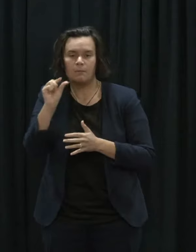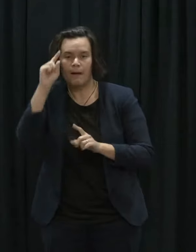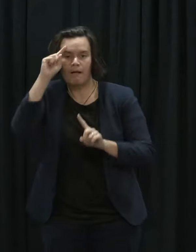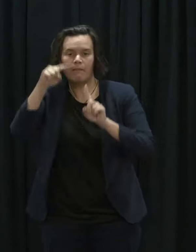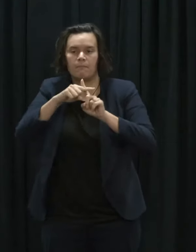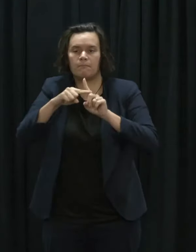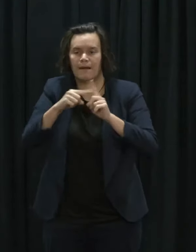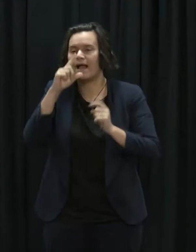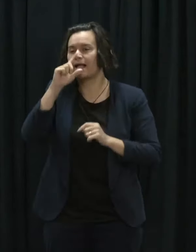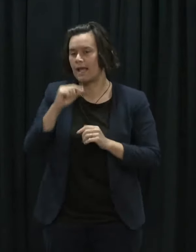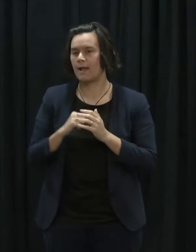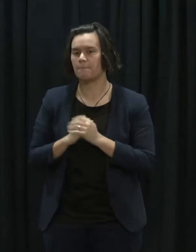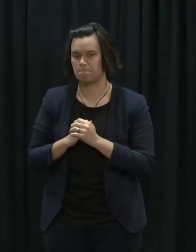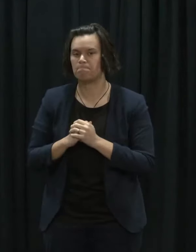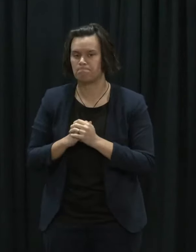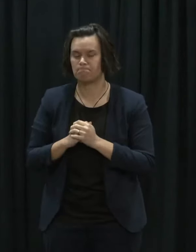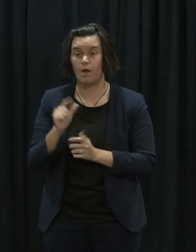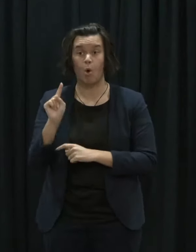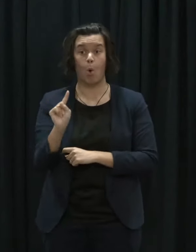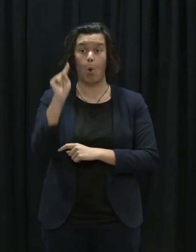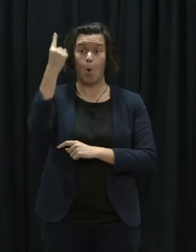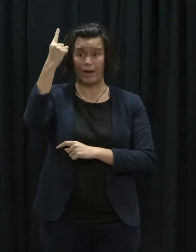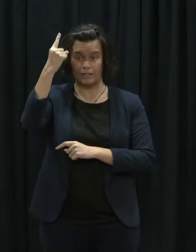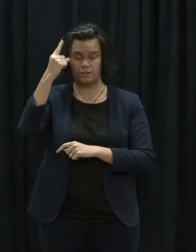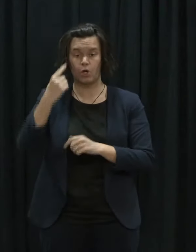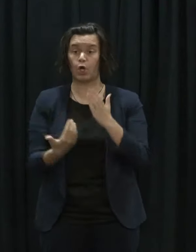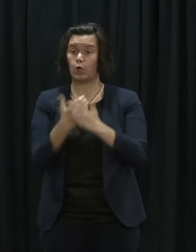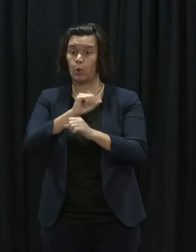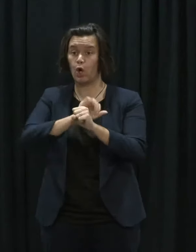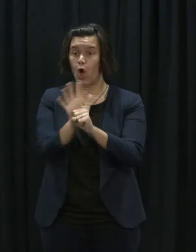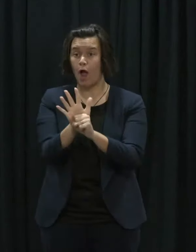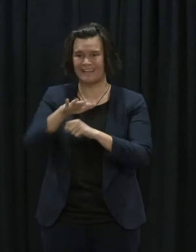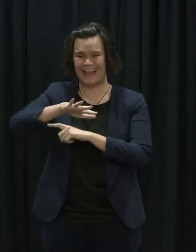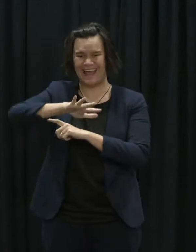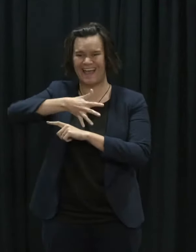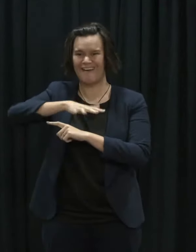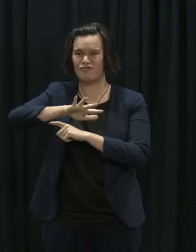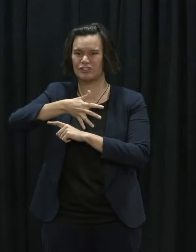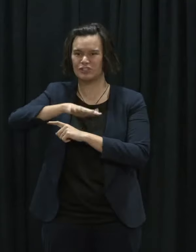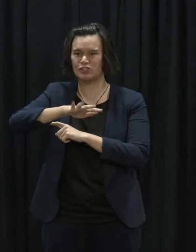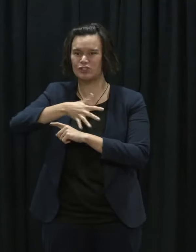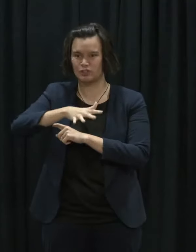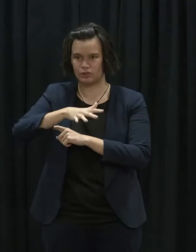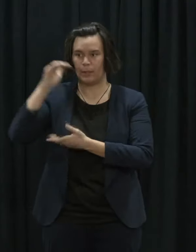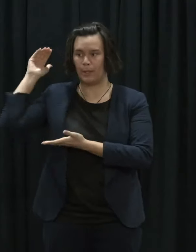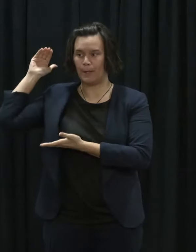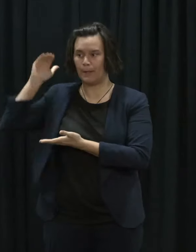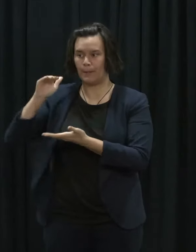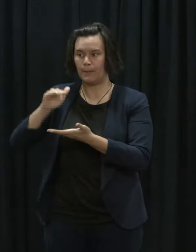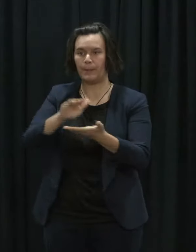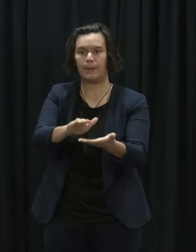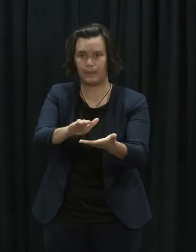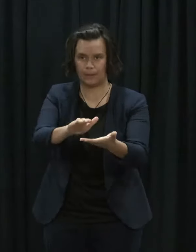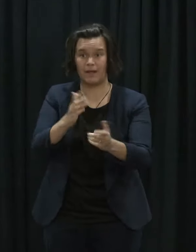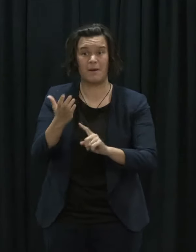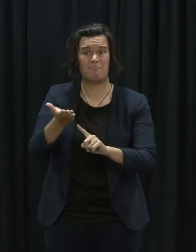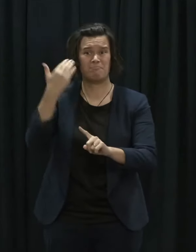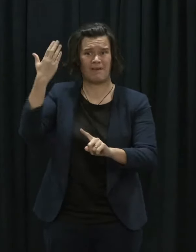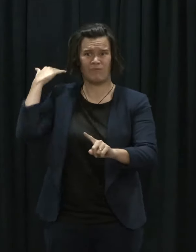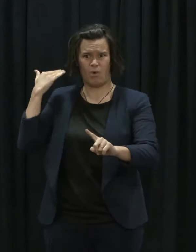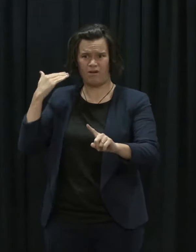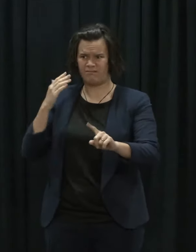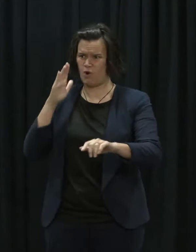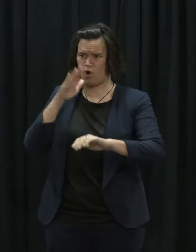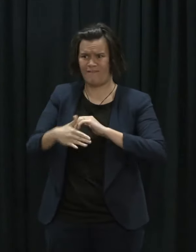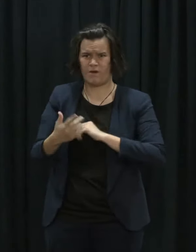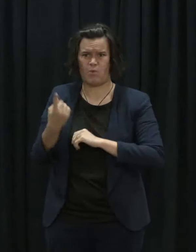giving because for cautious